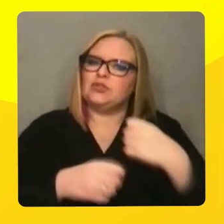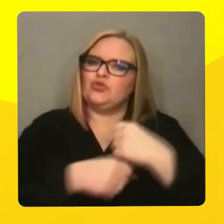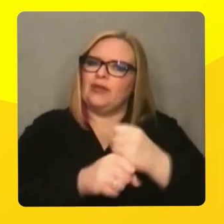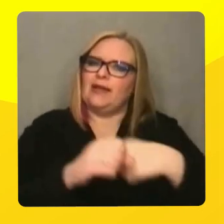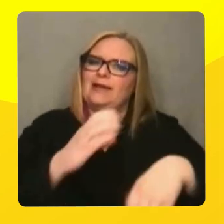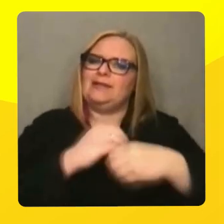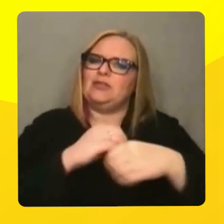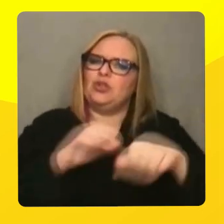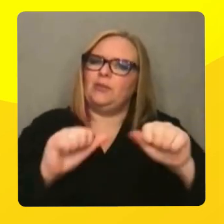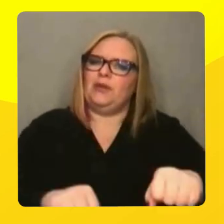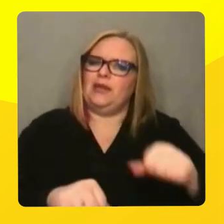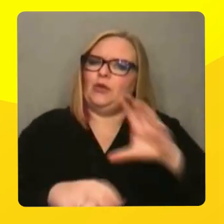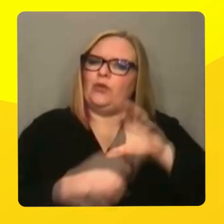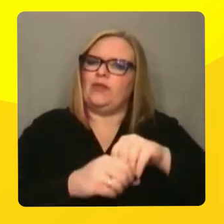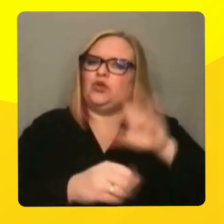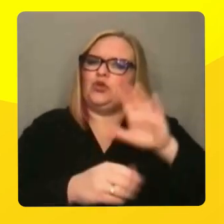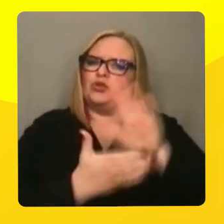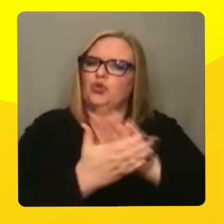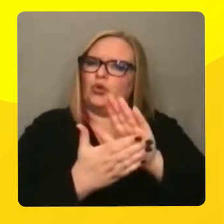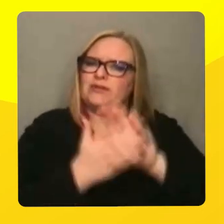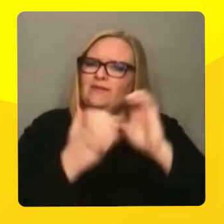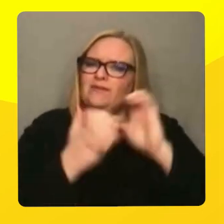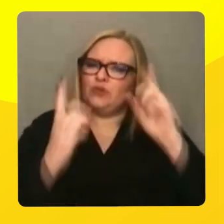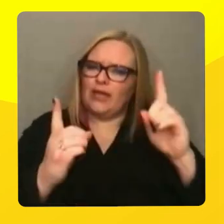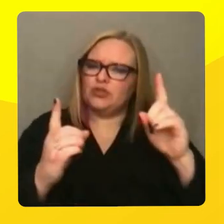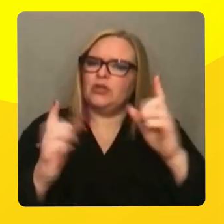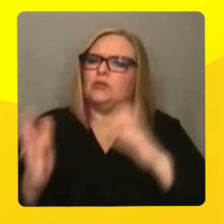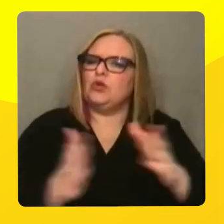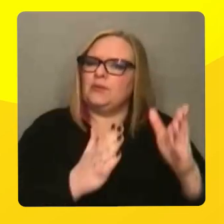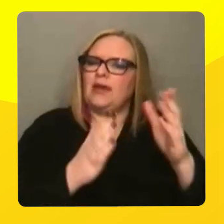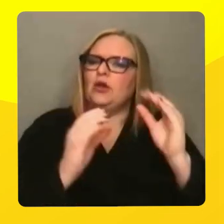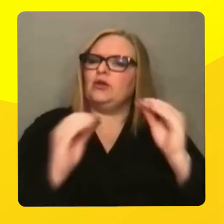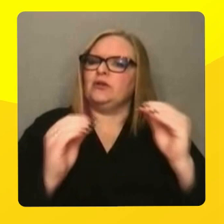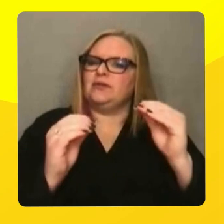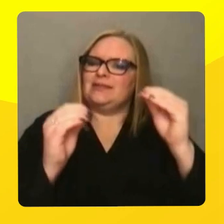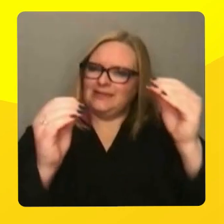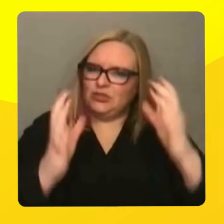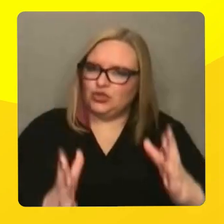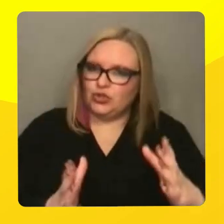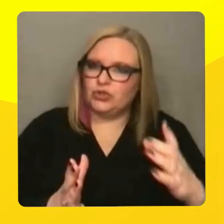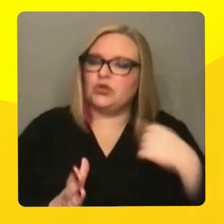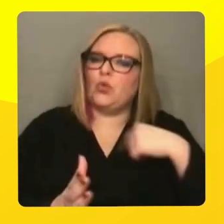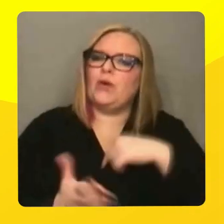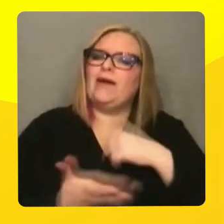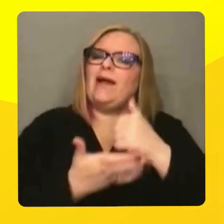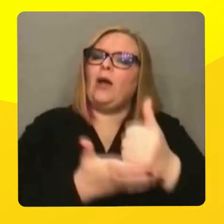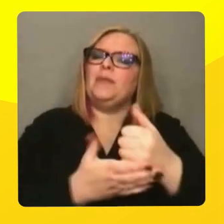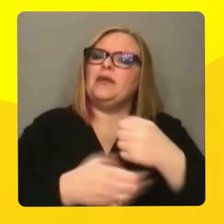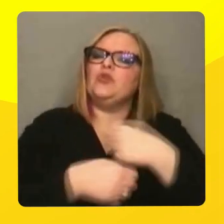schools of education to prepare teachers. So together, we're helping create pathways to family-sustaining